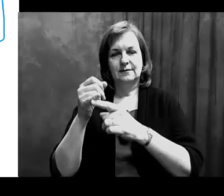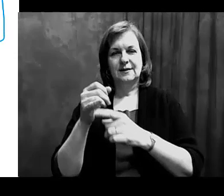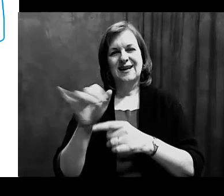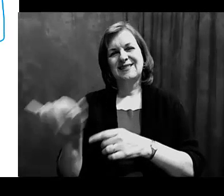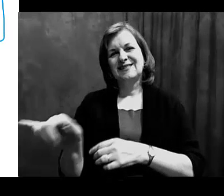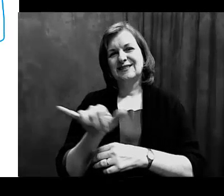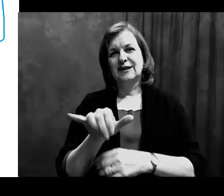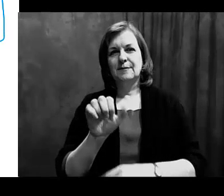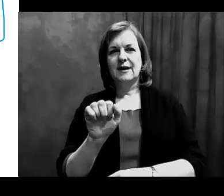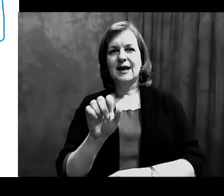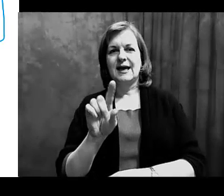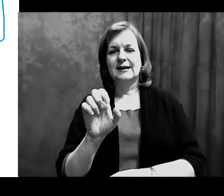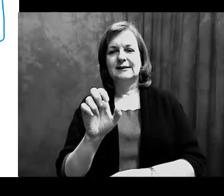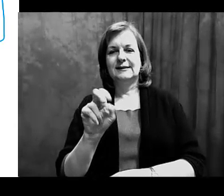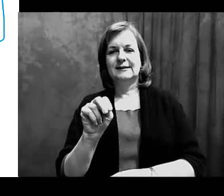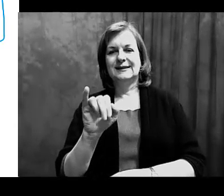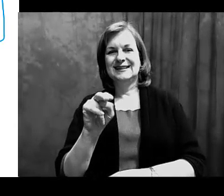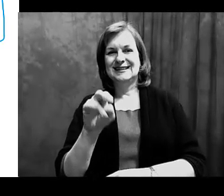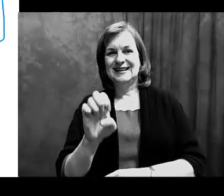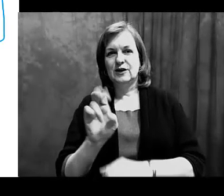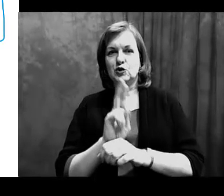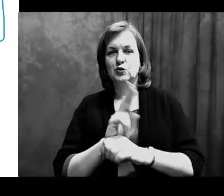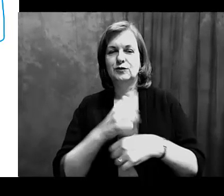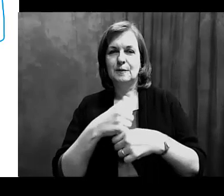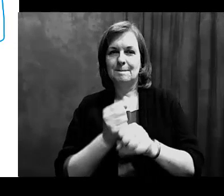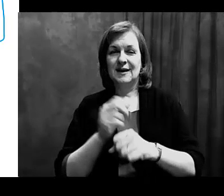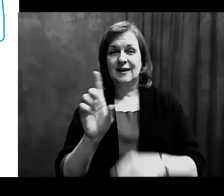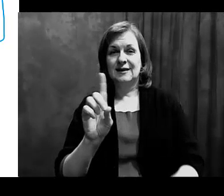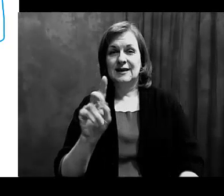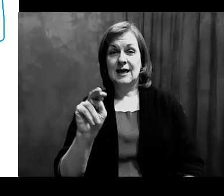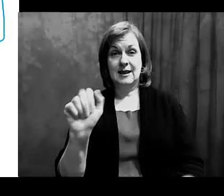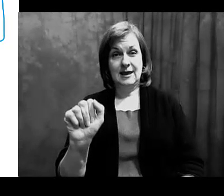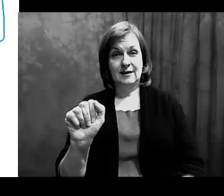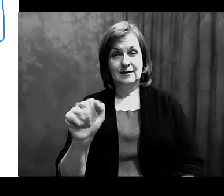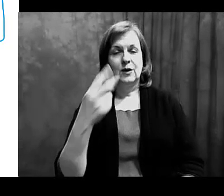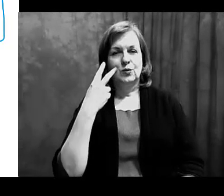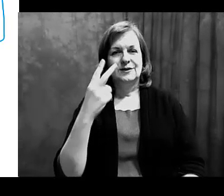it's the same adenine that is used in DNA production